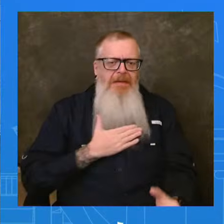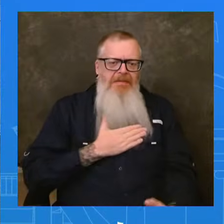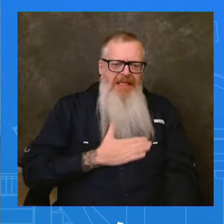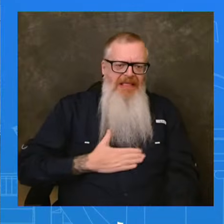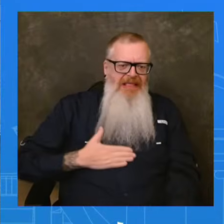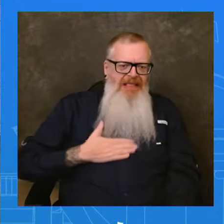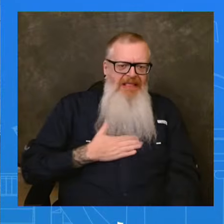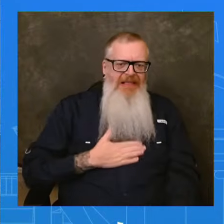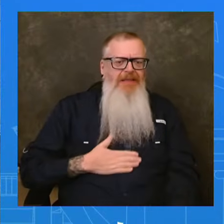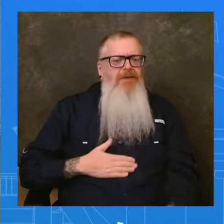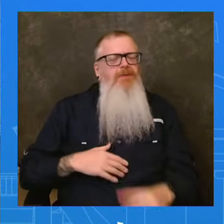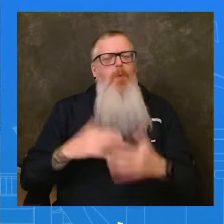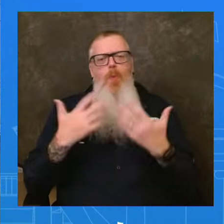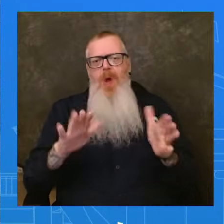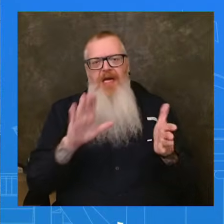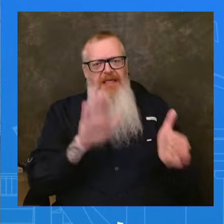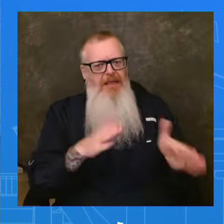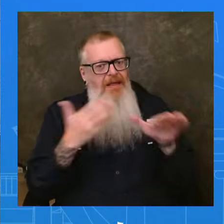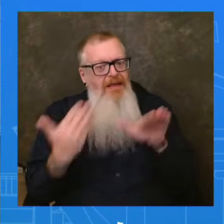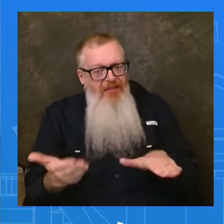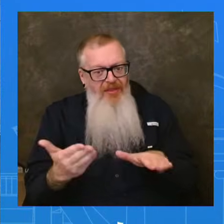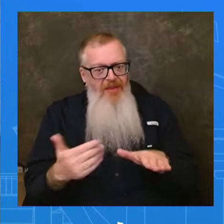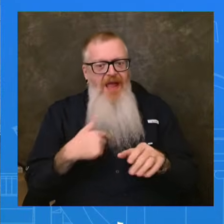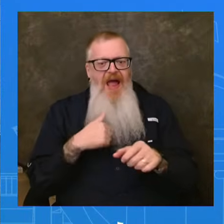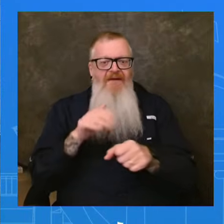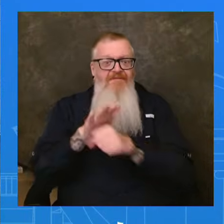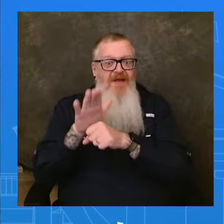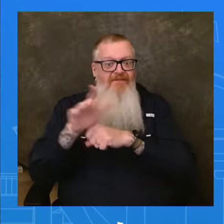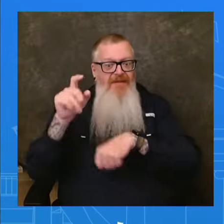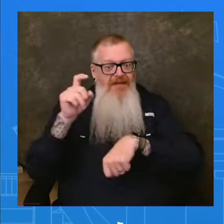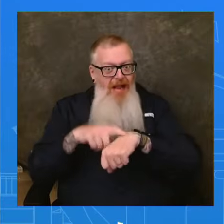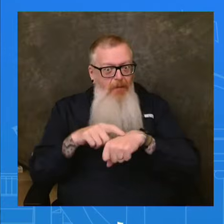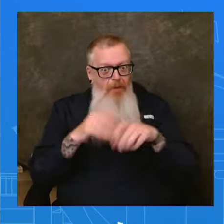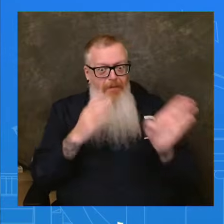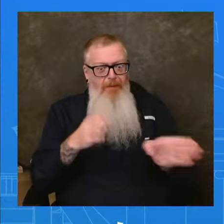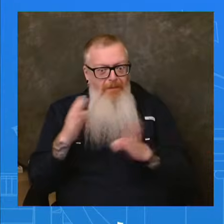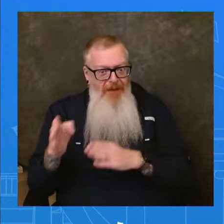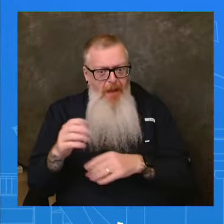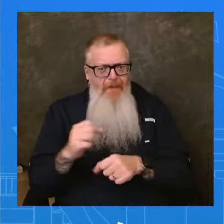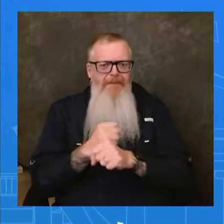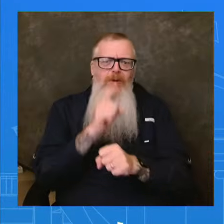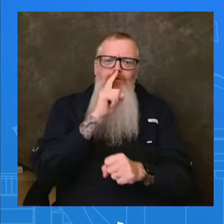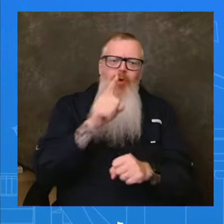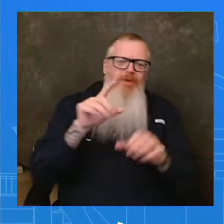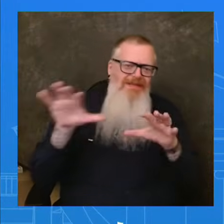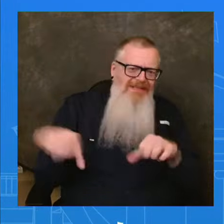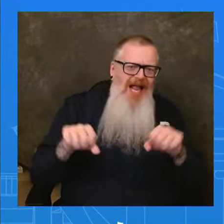Make sure that you're taking those actions now. And with that, Karine, I'll take any questions. Ms. Jean-Pierre: Thank you so much, Administrator.